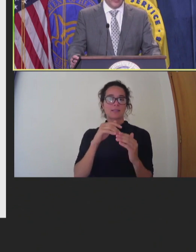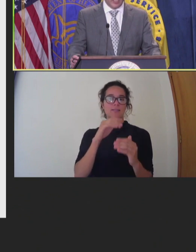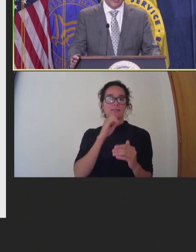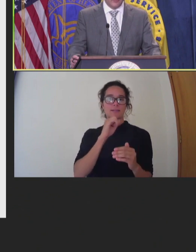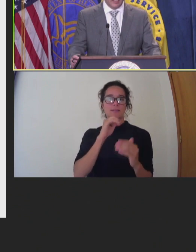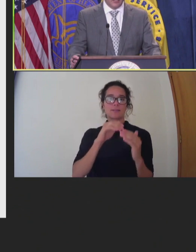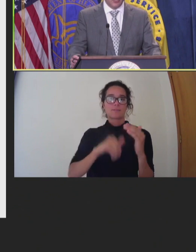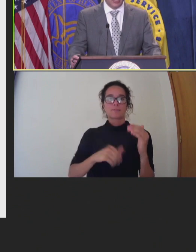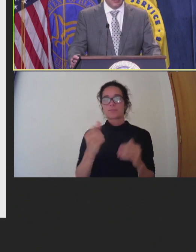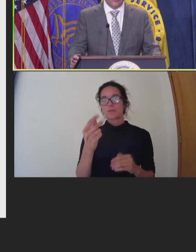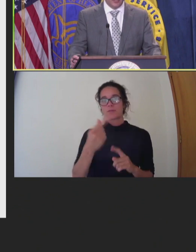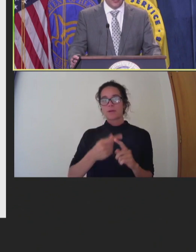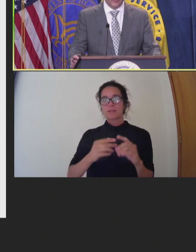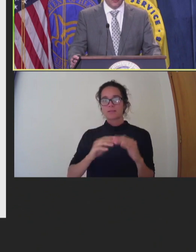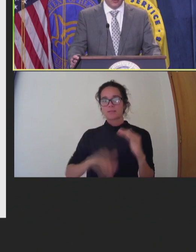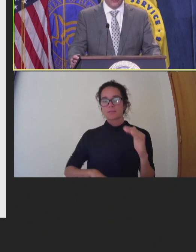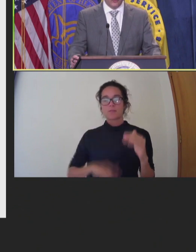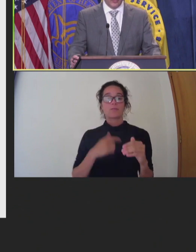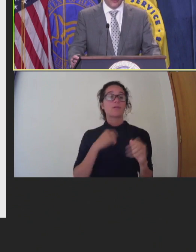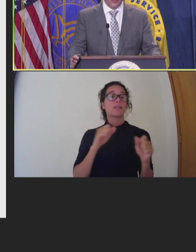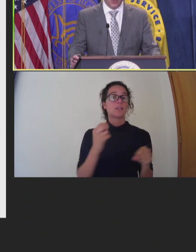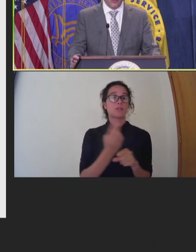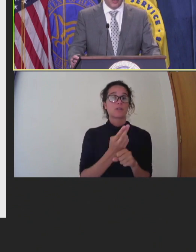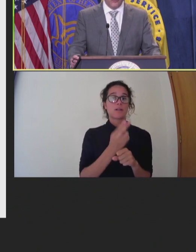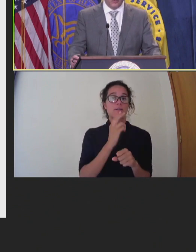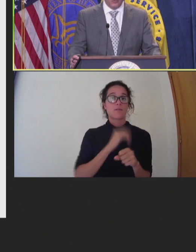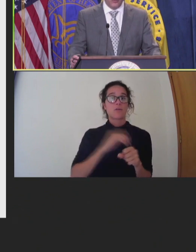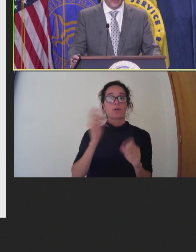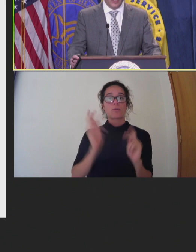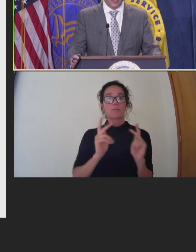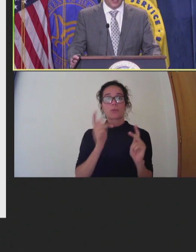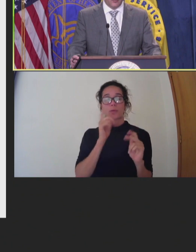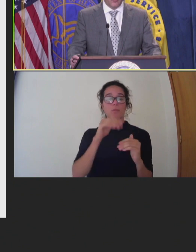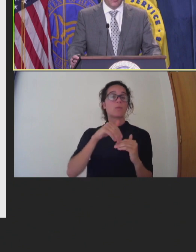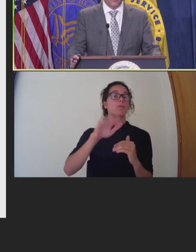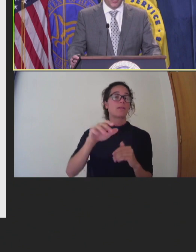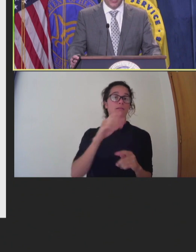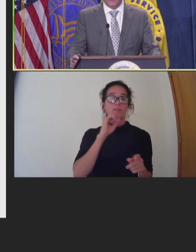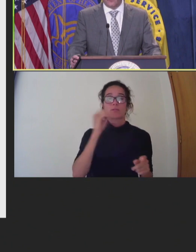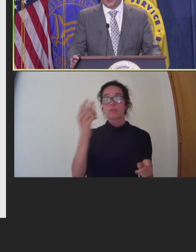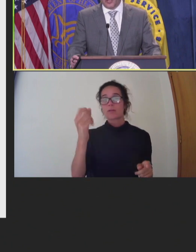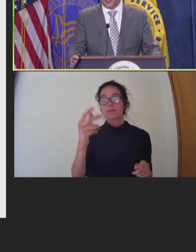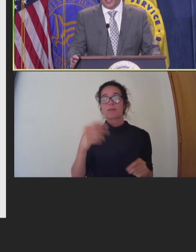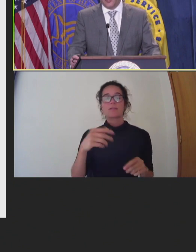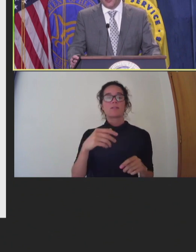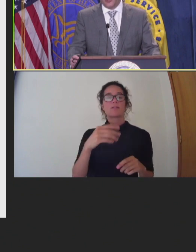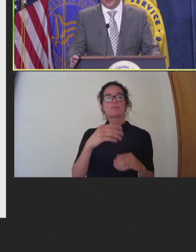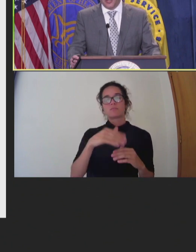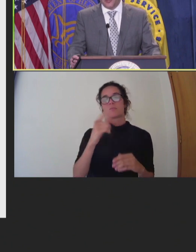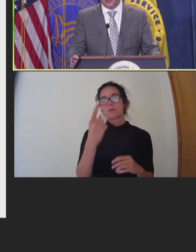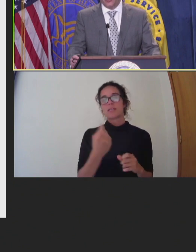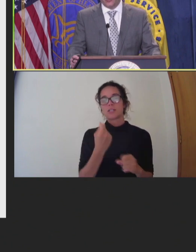IV IG for individuals greater than 12 months old. But supply chain is also an issue. So,